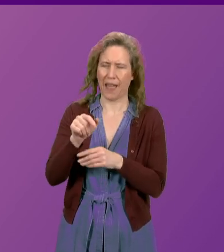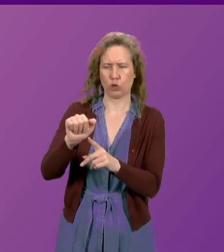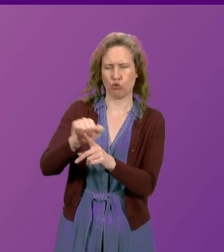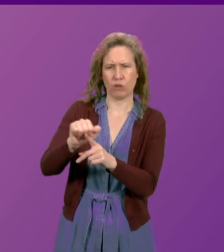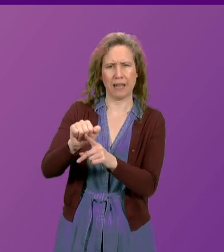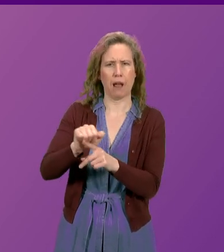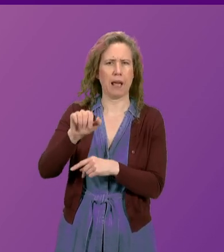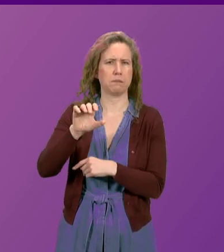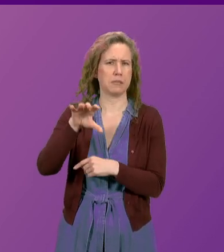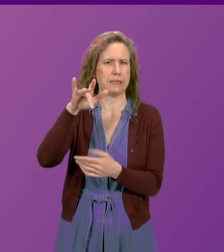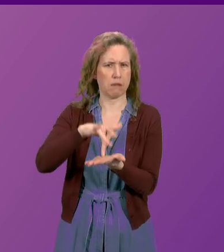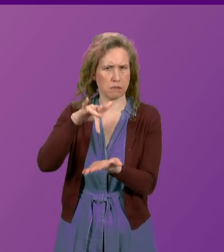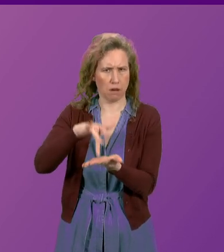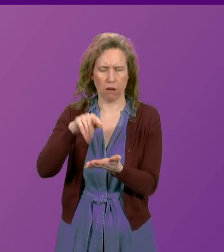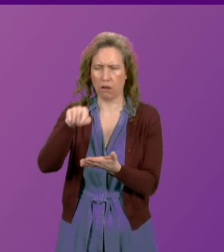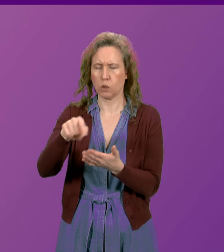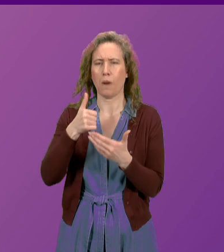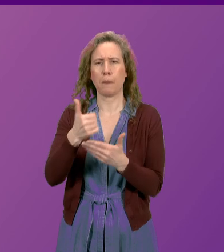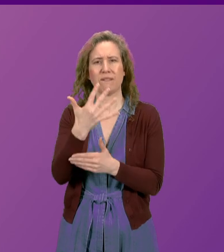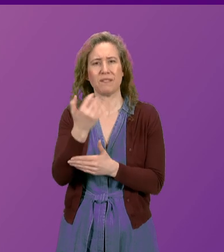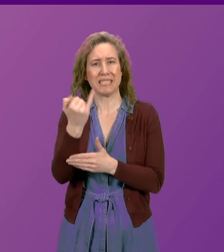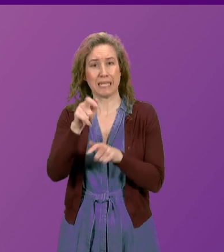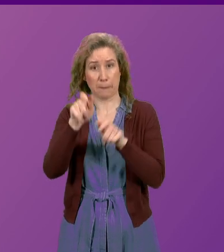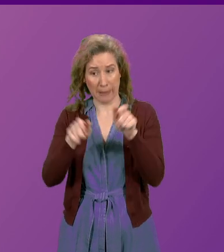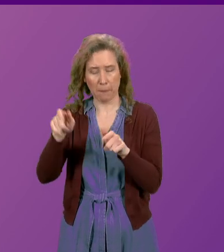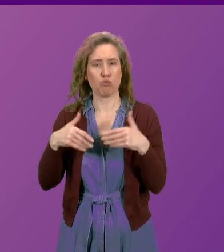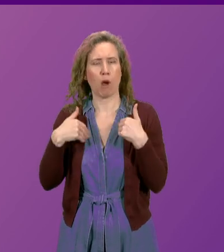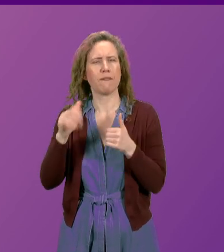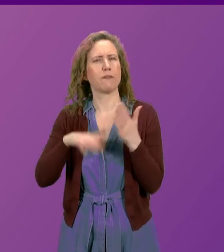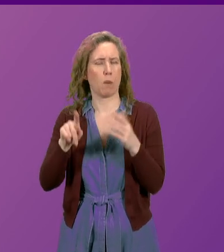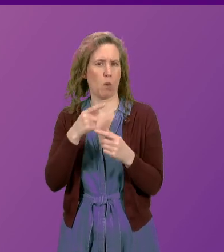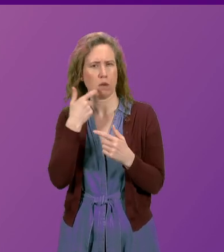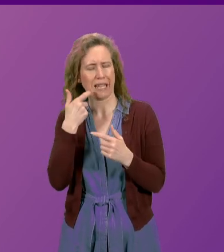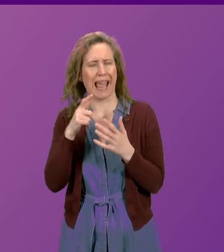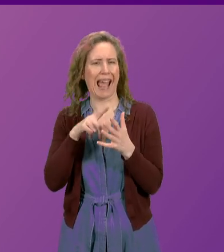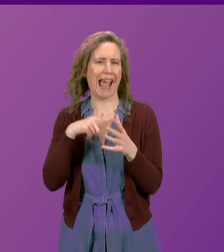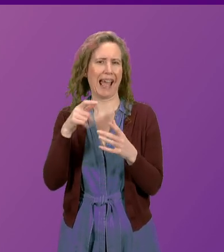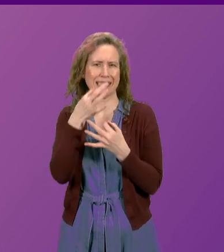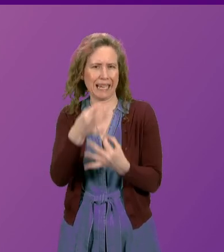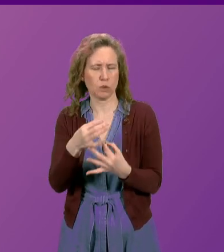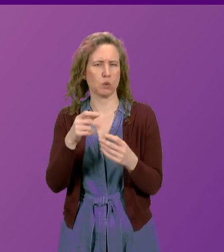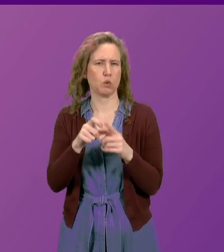Auchincruive, to help 56 people recover from drug addiction, but that funding has been paused. Those